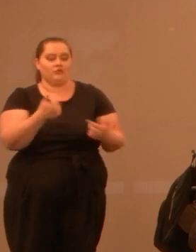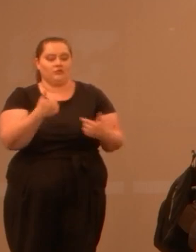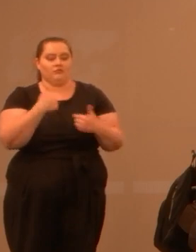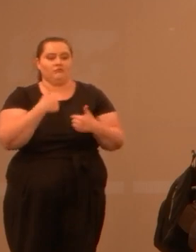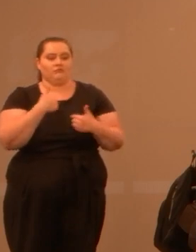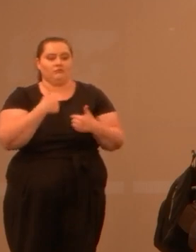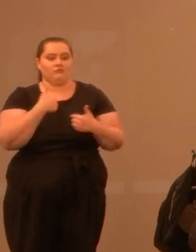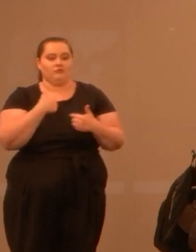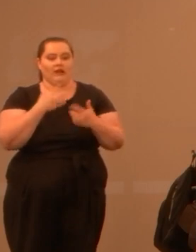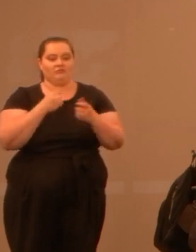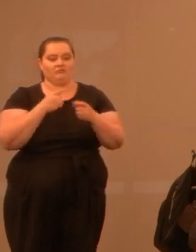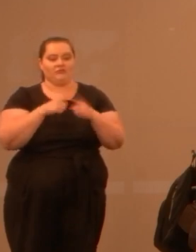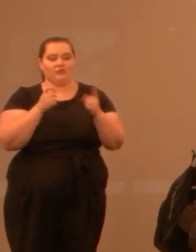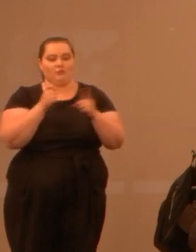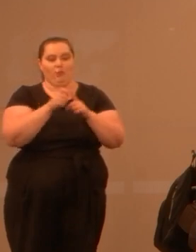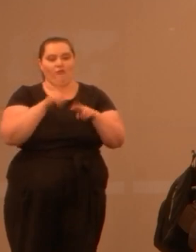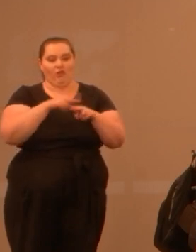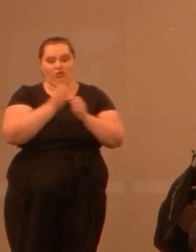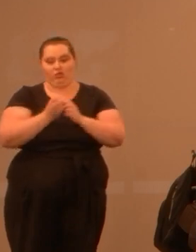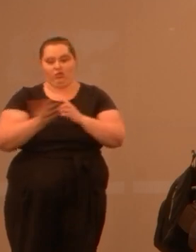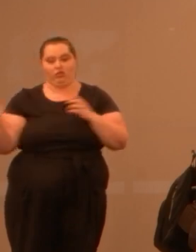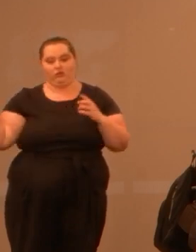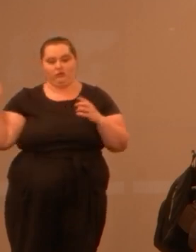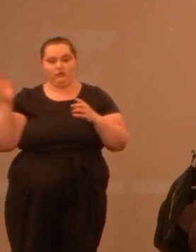portfolios, Regional Development, Fishability, Seniors and Ageing,